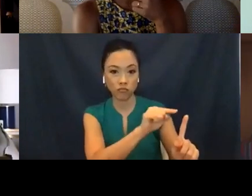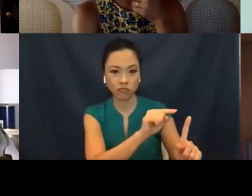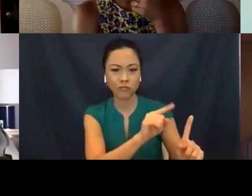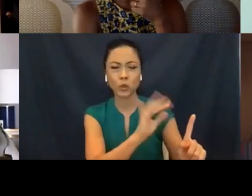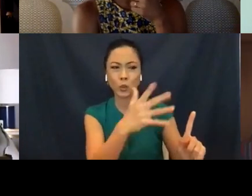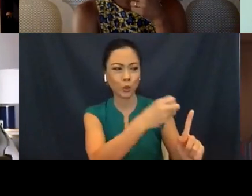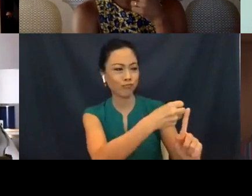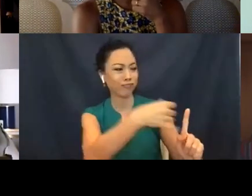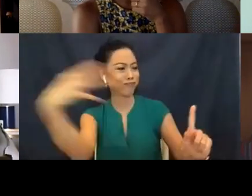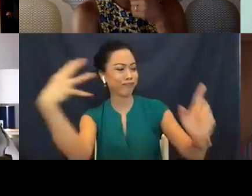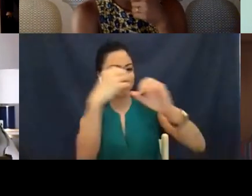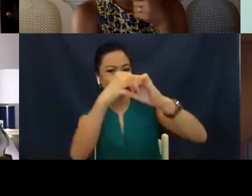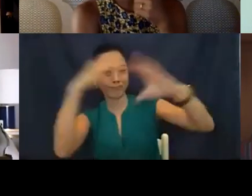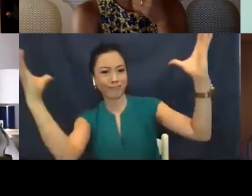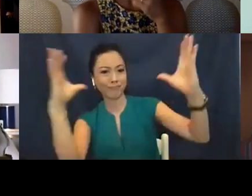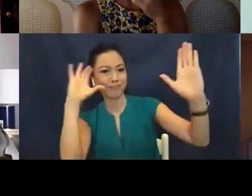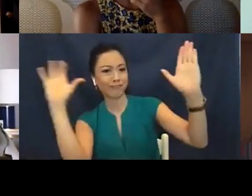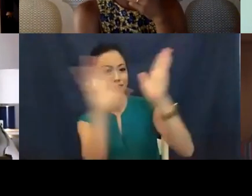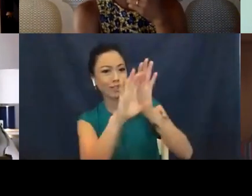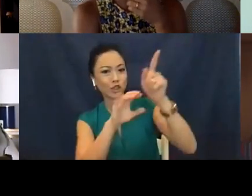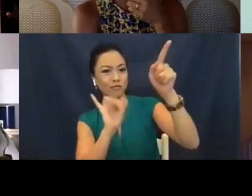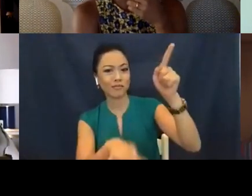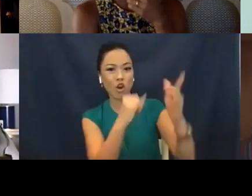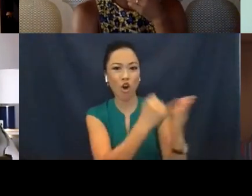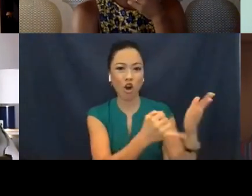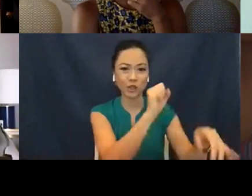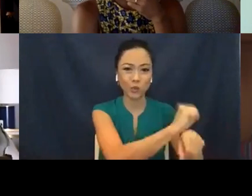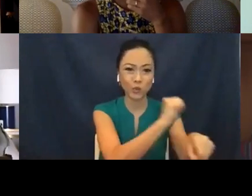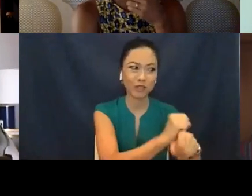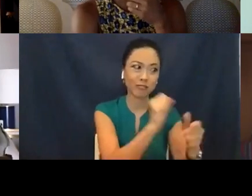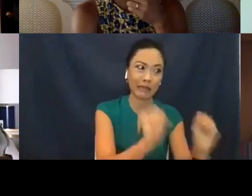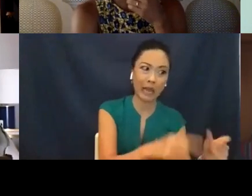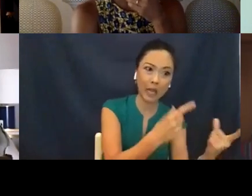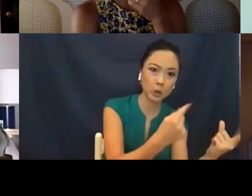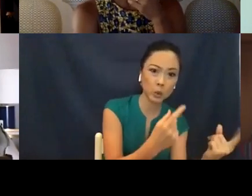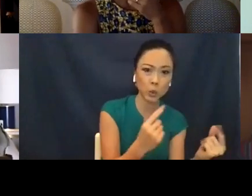before the one show, the one night in a large space or the Thursday-Sunday